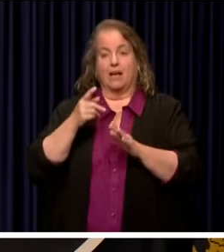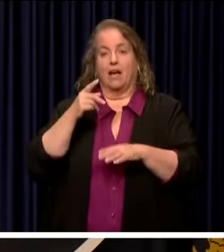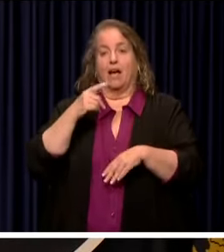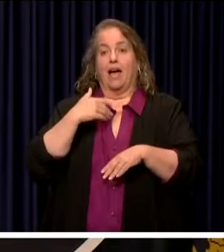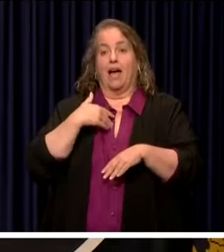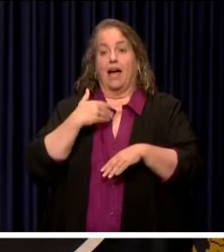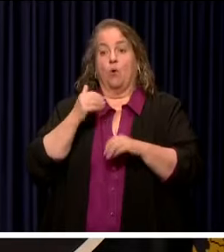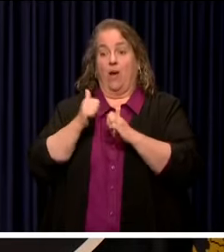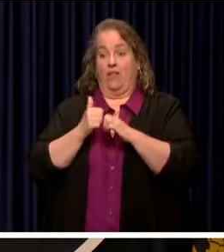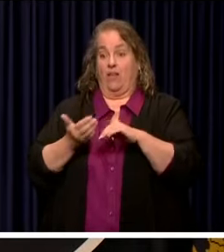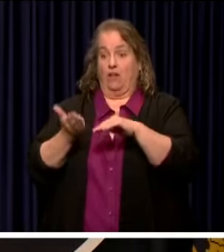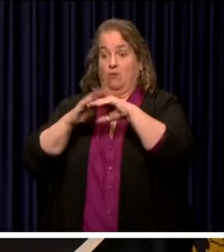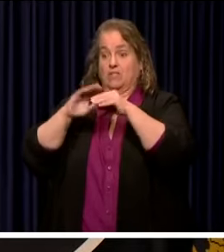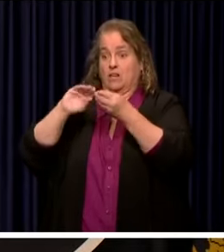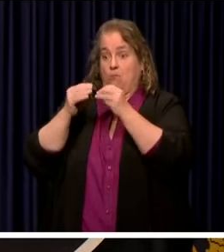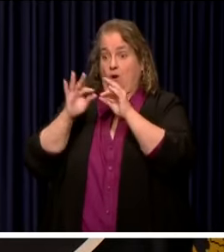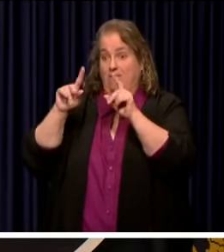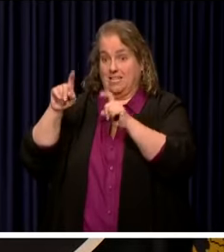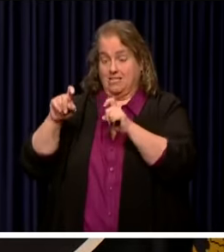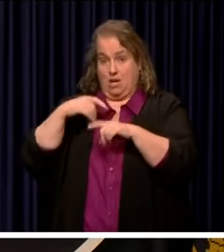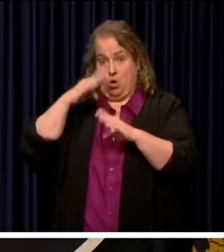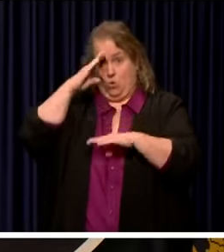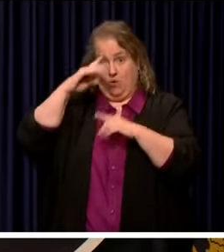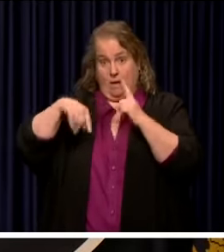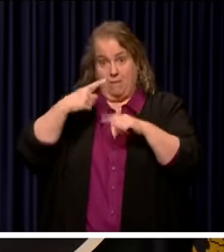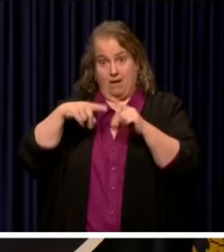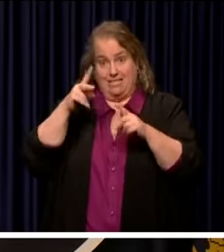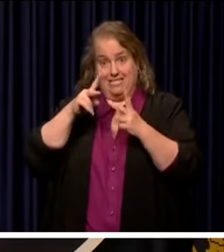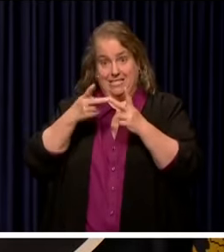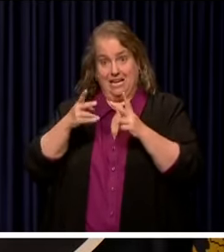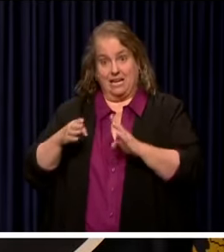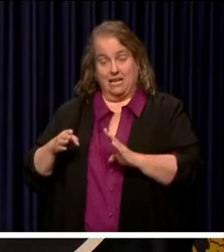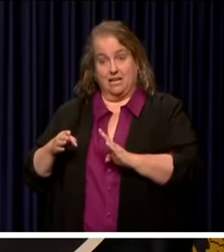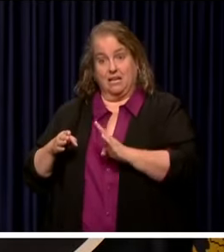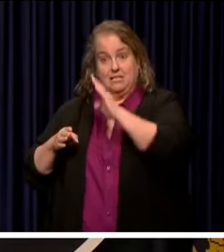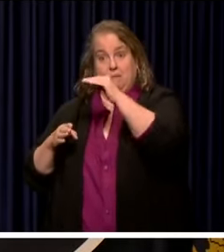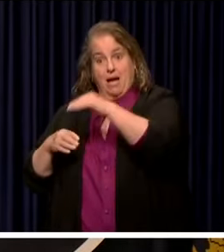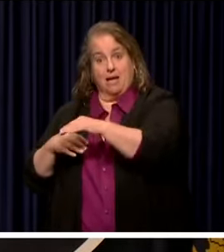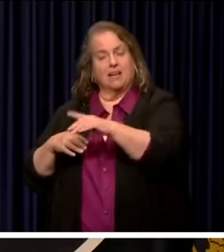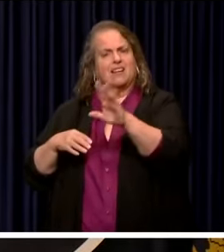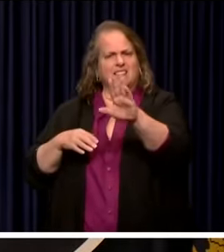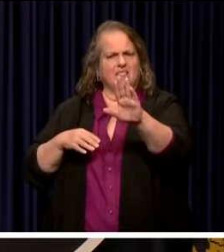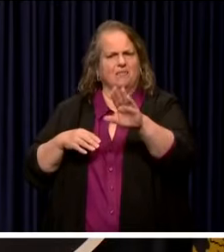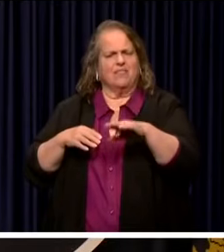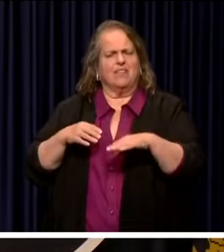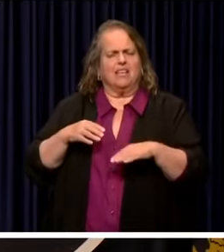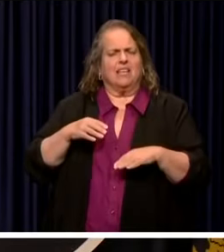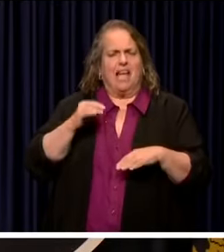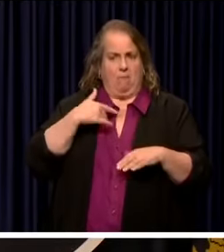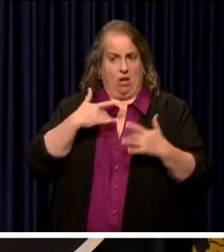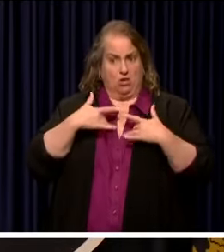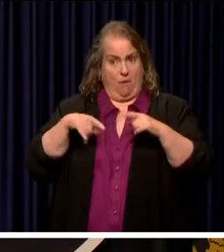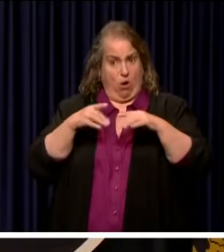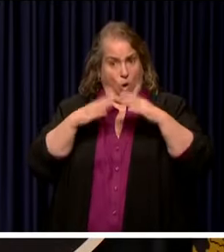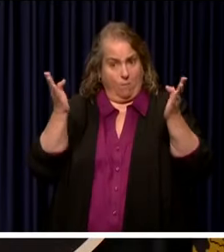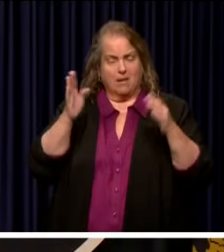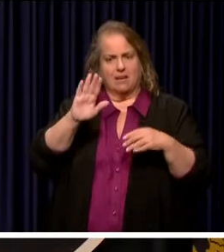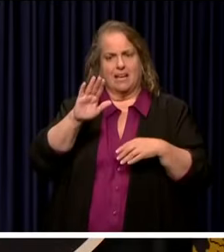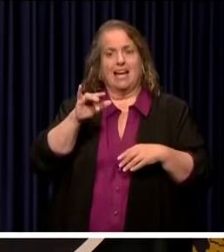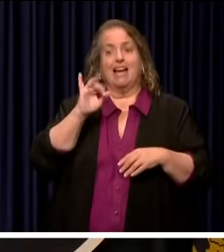IN. IF YOU HAVE A LAB CORE HAS DEAN TEN DAYS AND YOU HAVE A GRAVITY